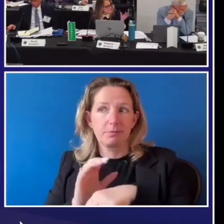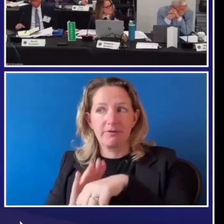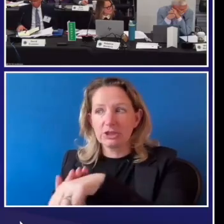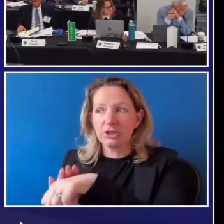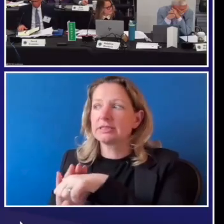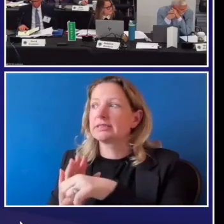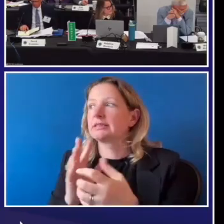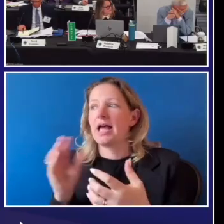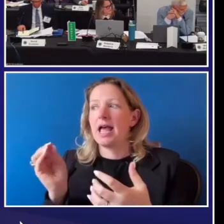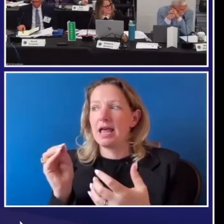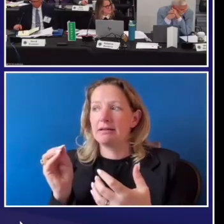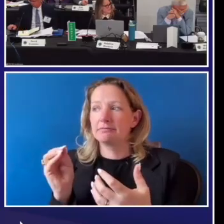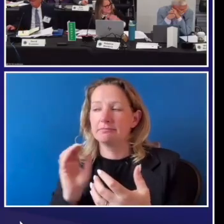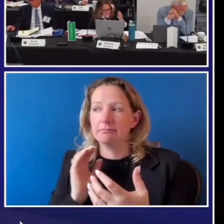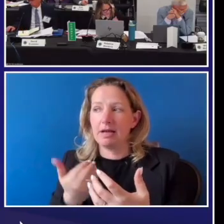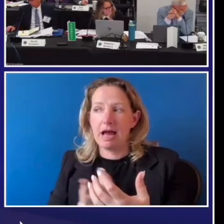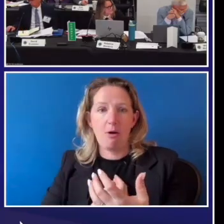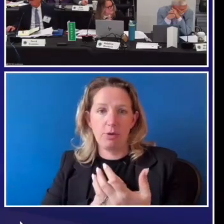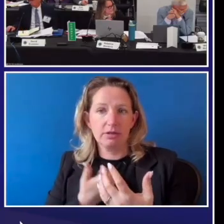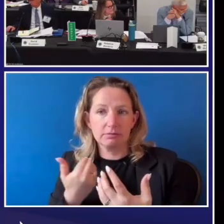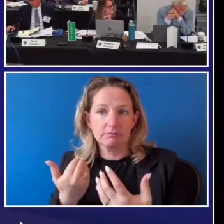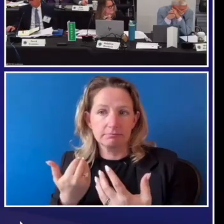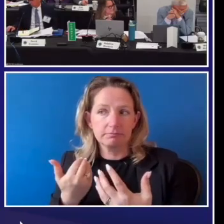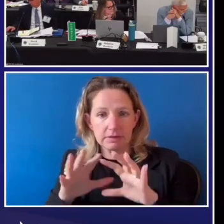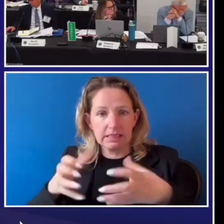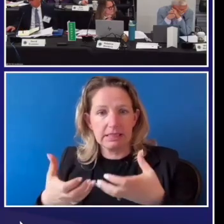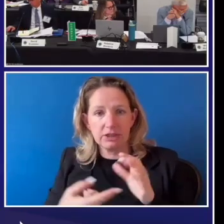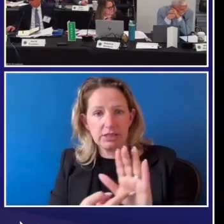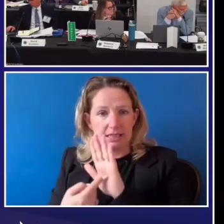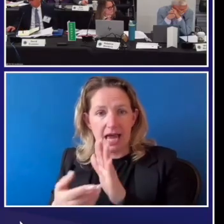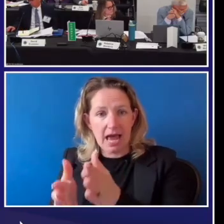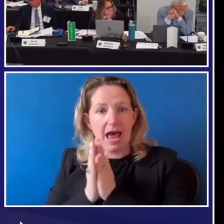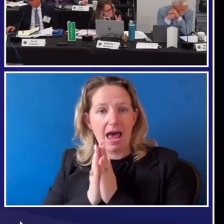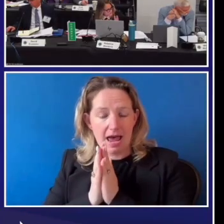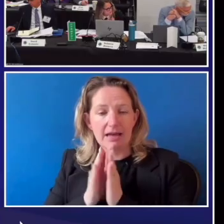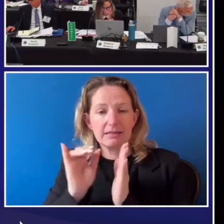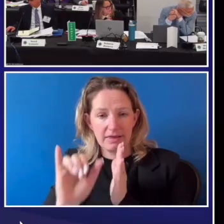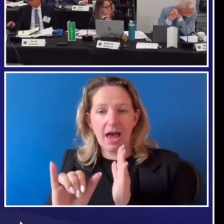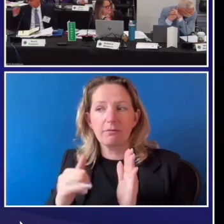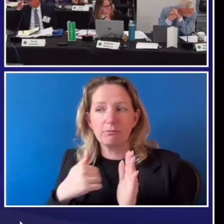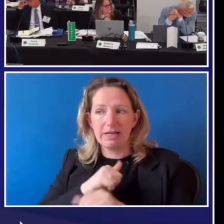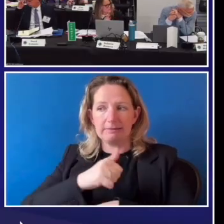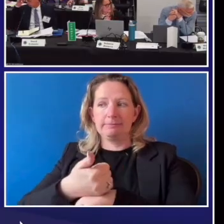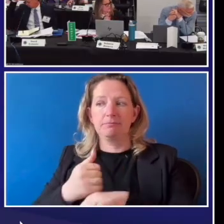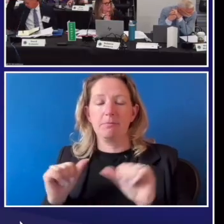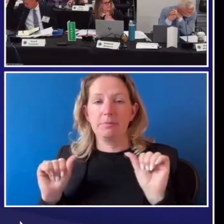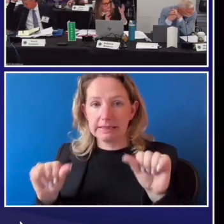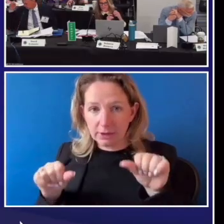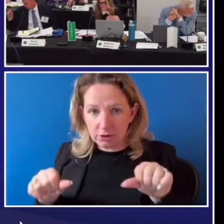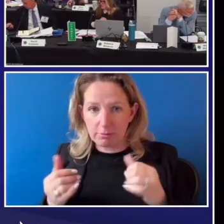constituency has asked that, at least we put this potential proposal forward. The response?